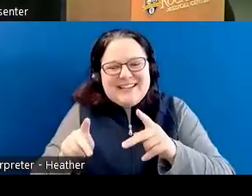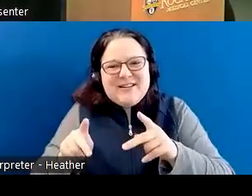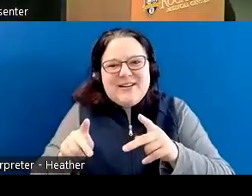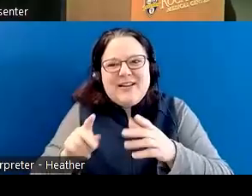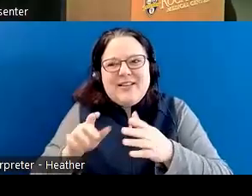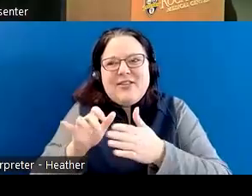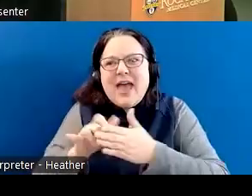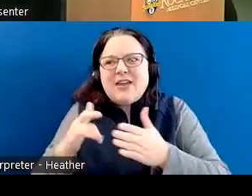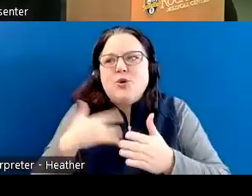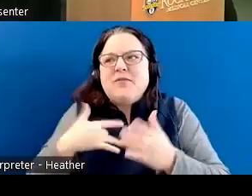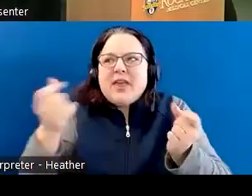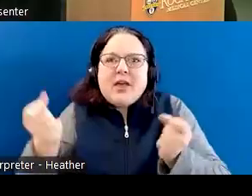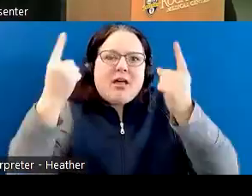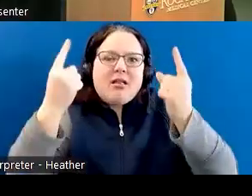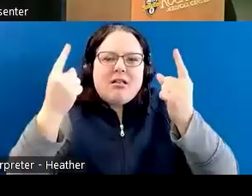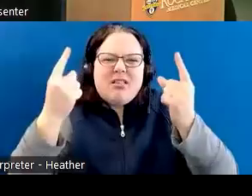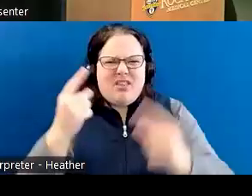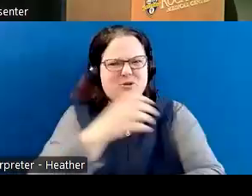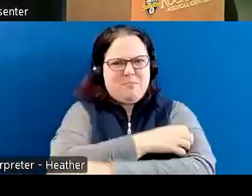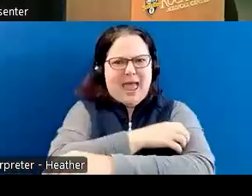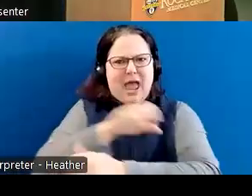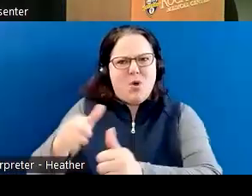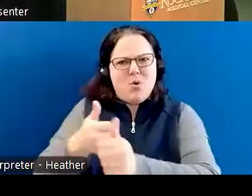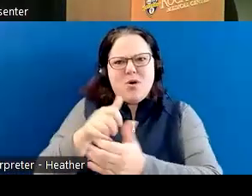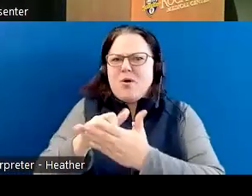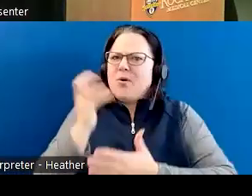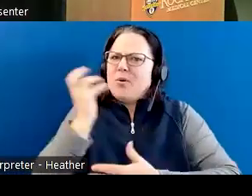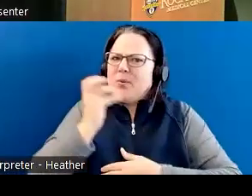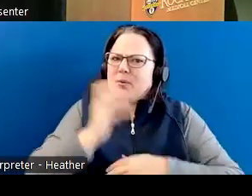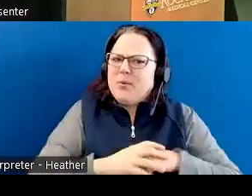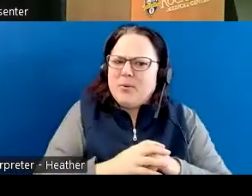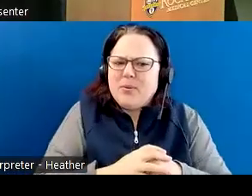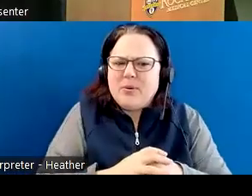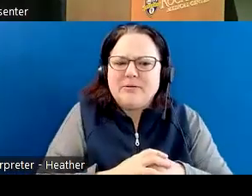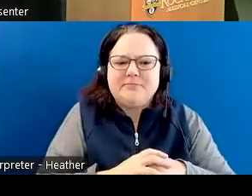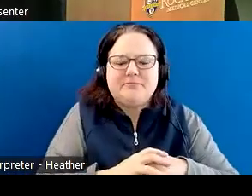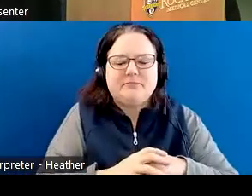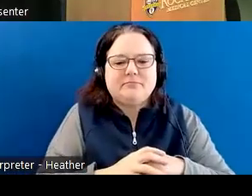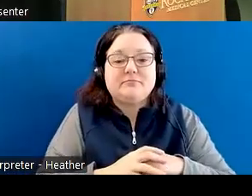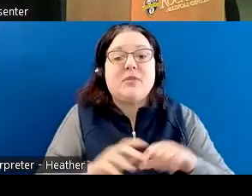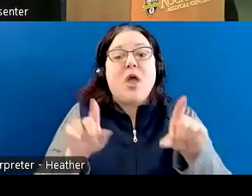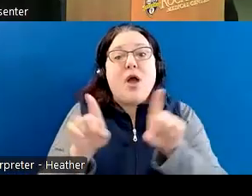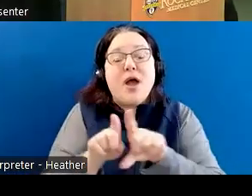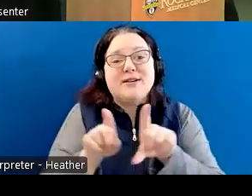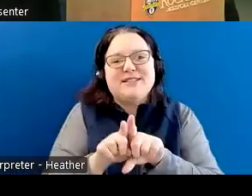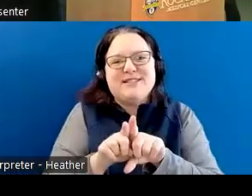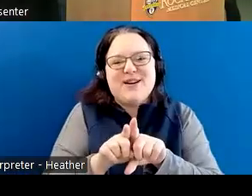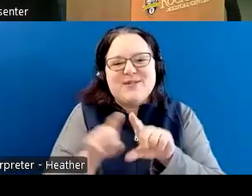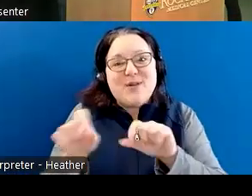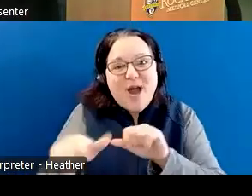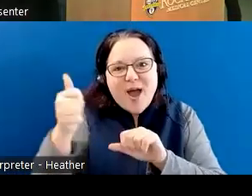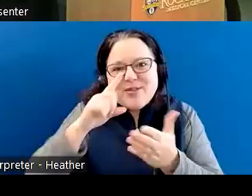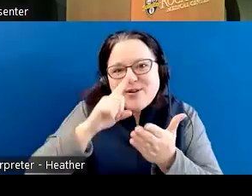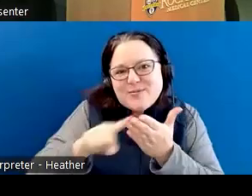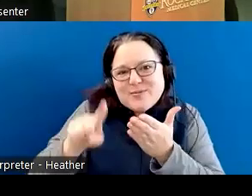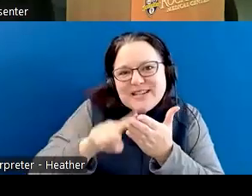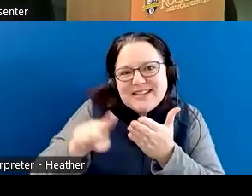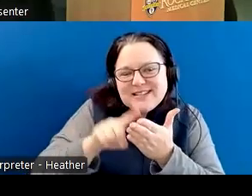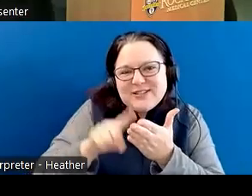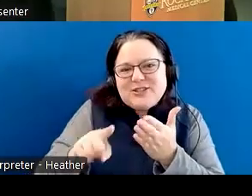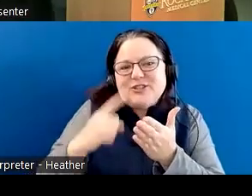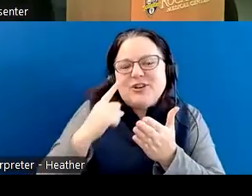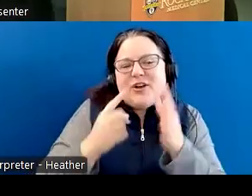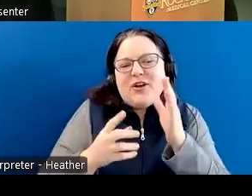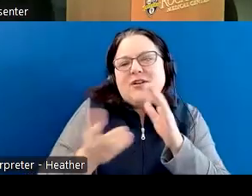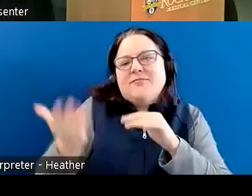is very very powerful. In fact when we look also at other uh research such as in 2015 when Neilie